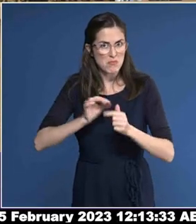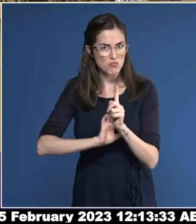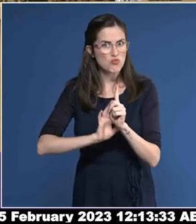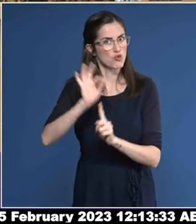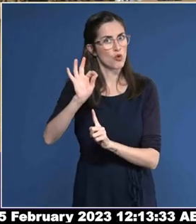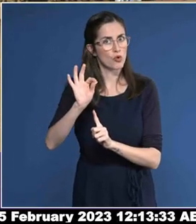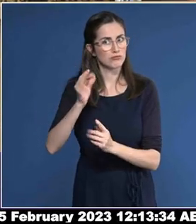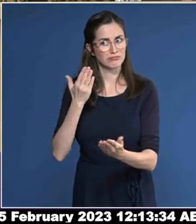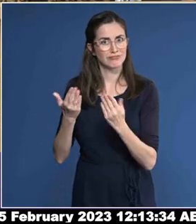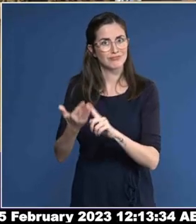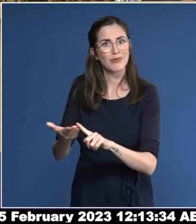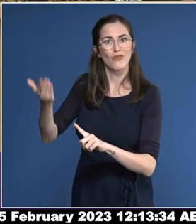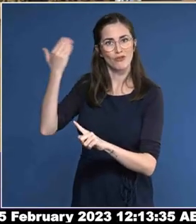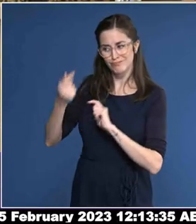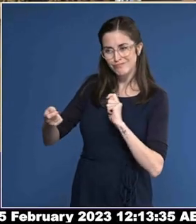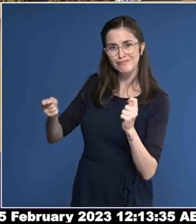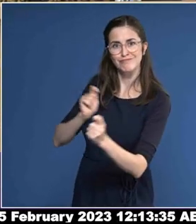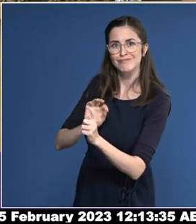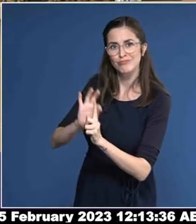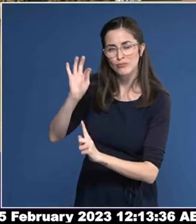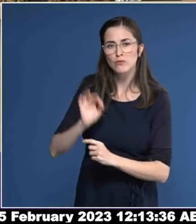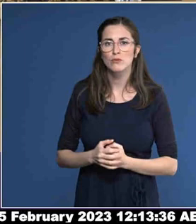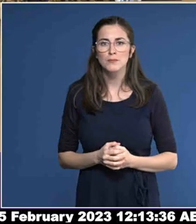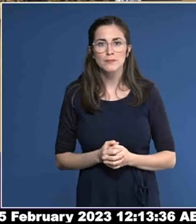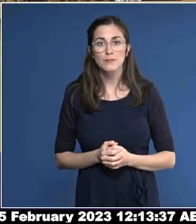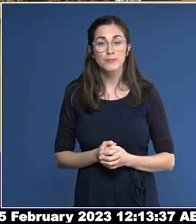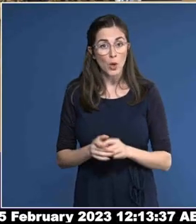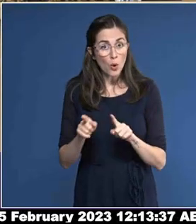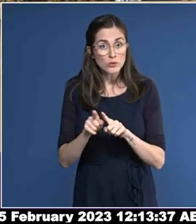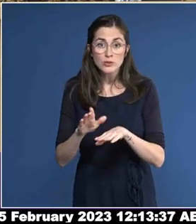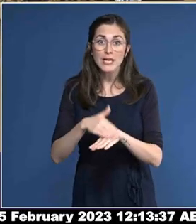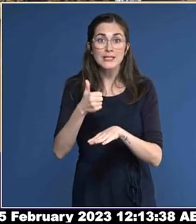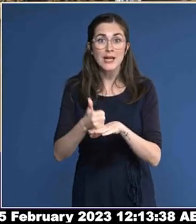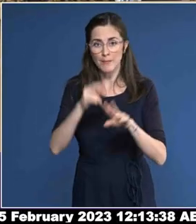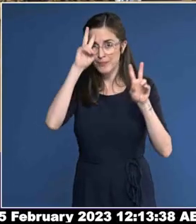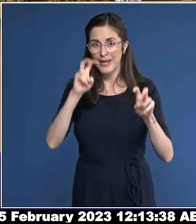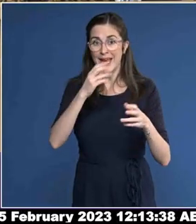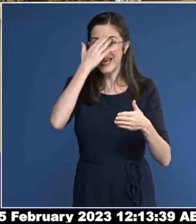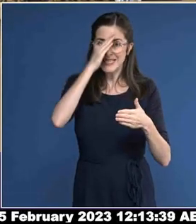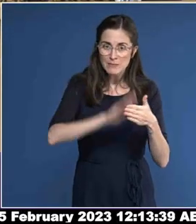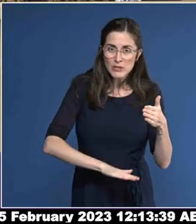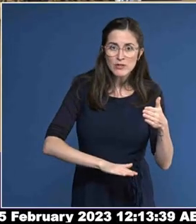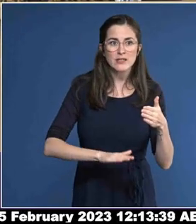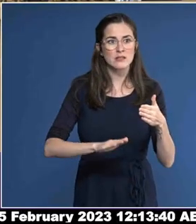board. We have, of course, established the Experience and Practice and Safeguarding team, which is a completely independent team.